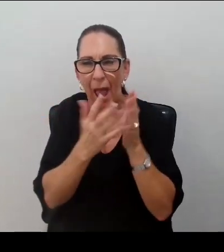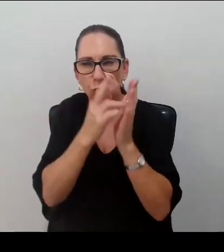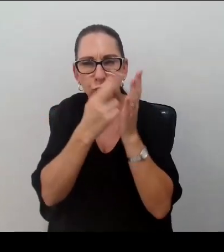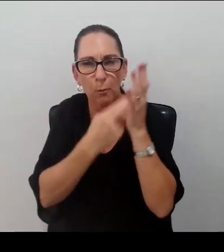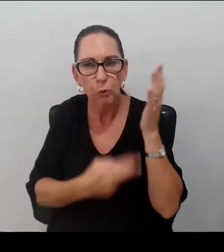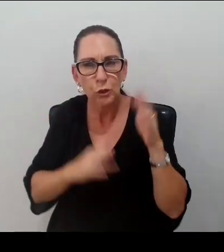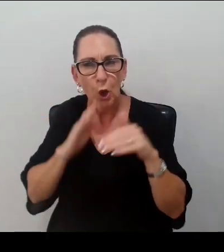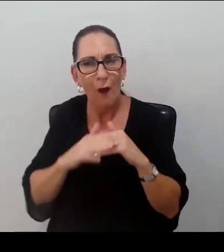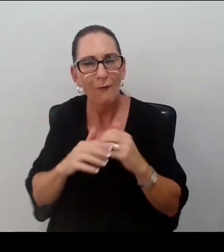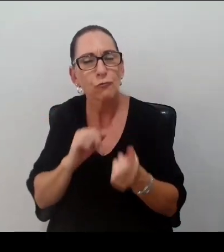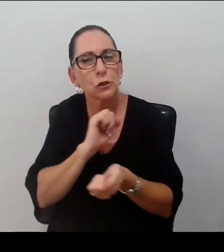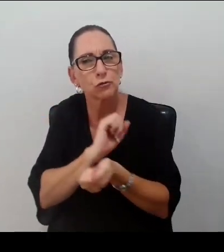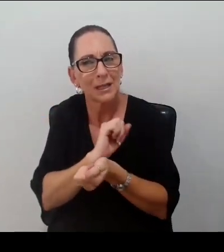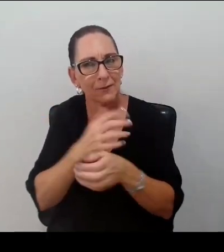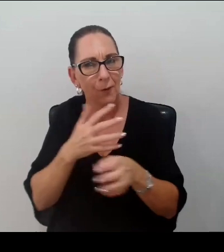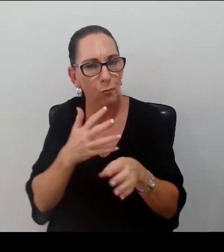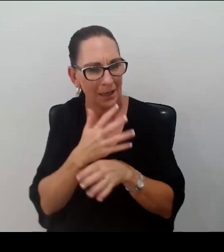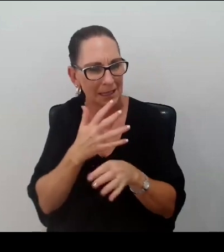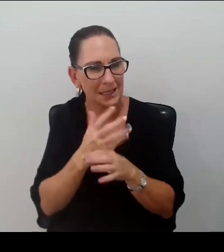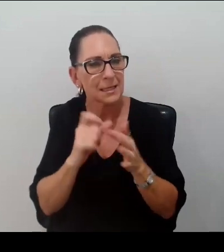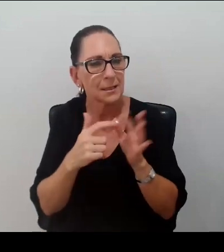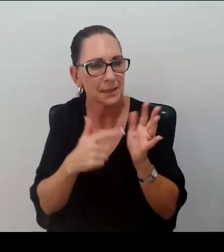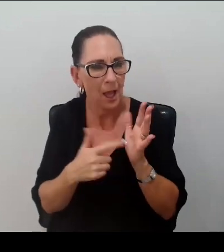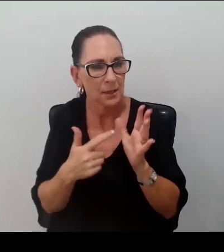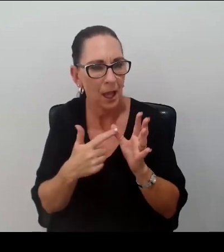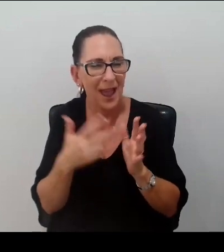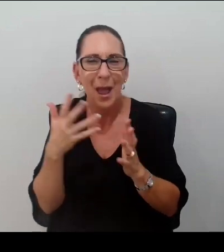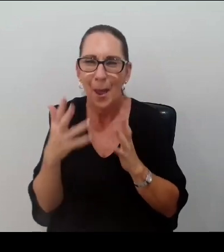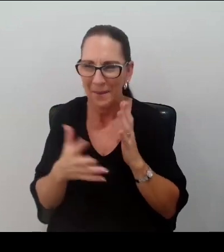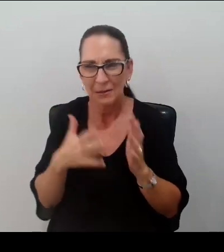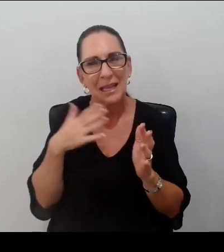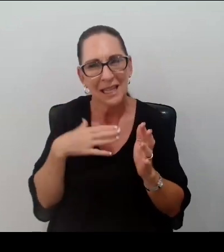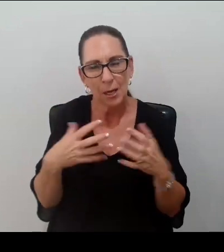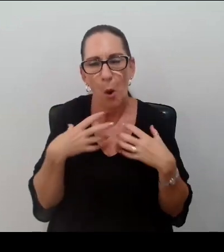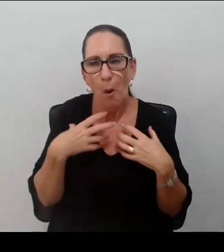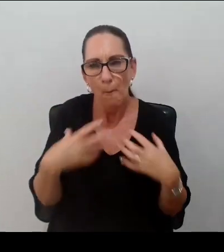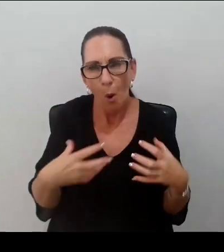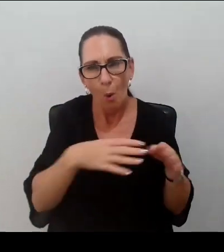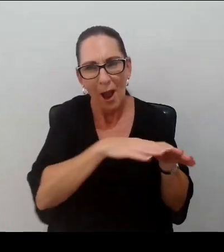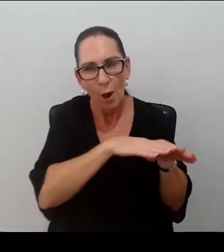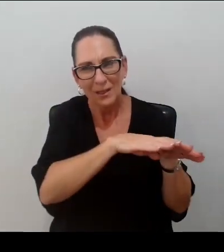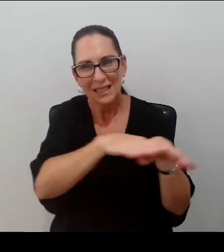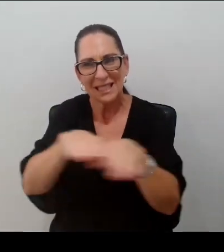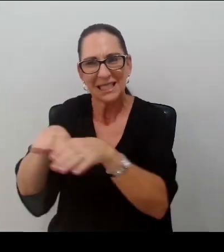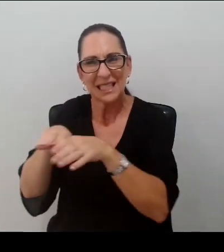This will include the much-needed development of consistent data definitions and collection